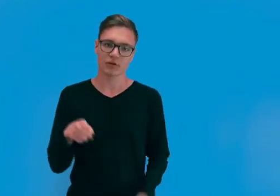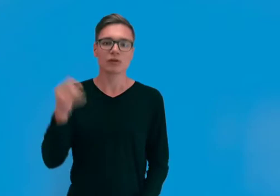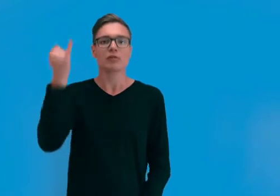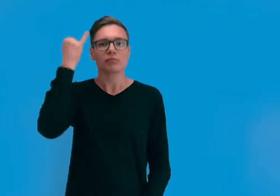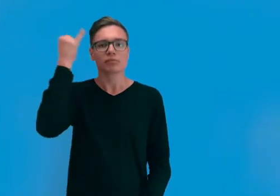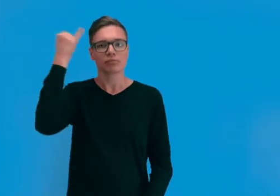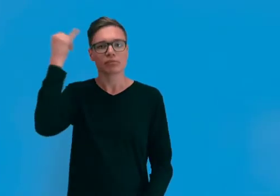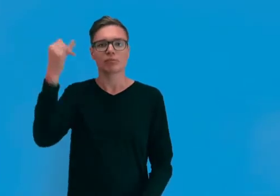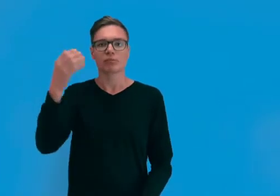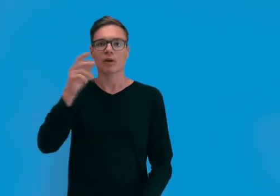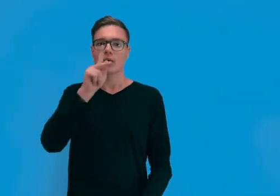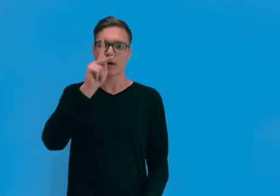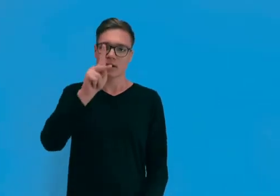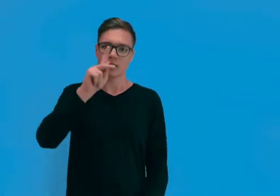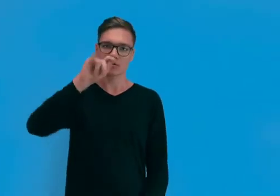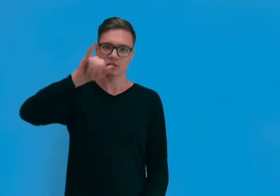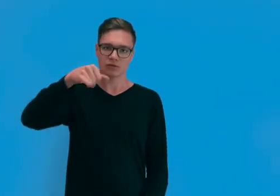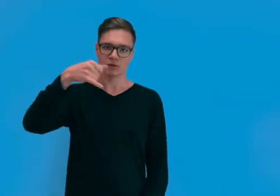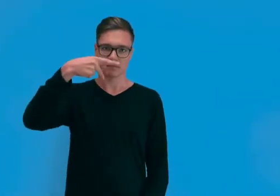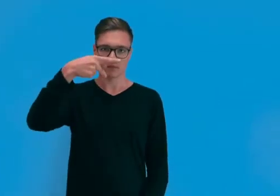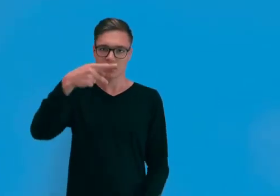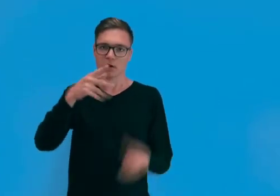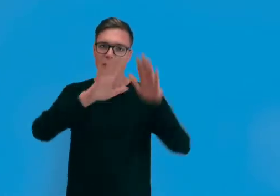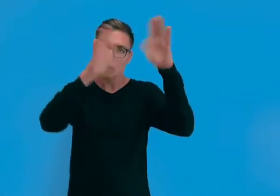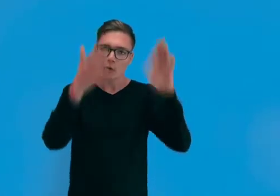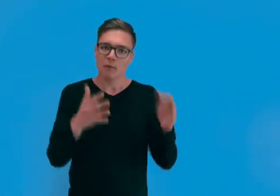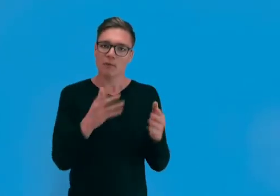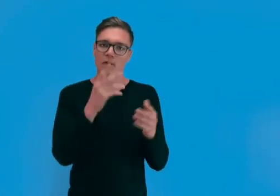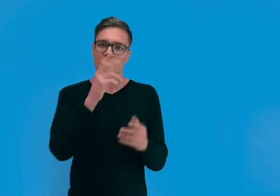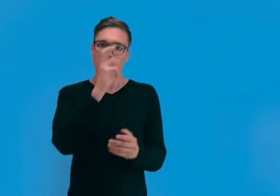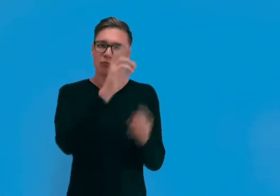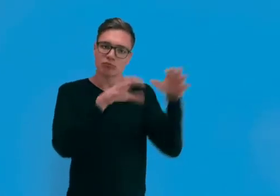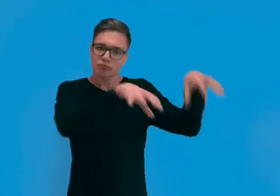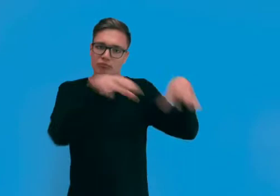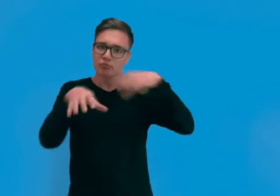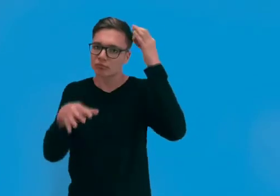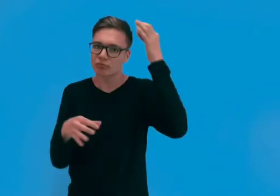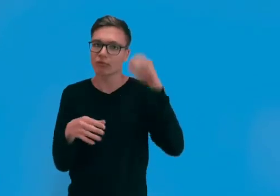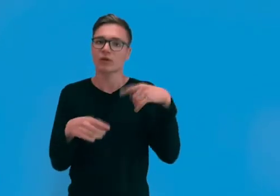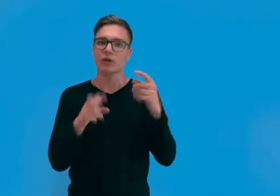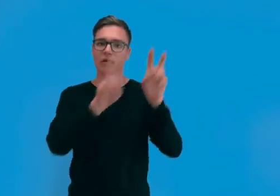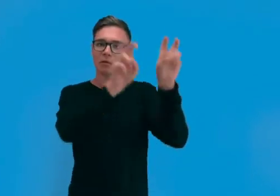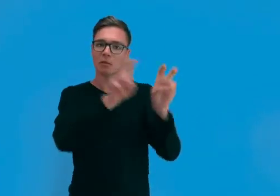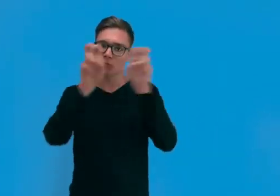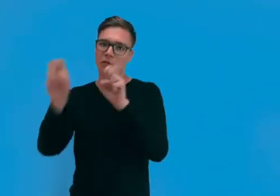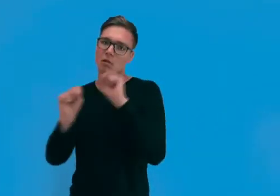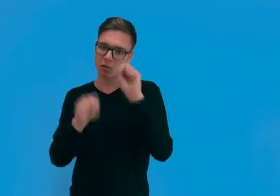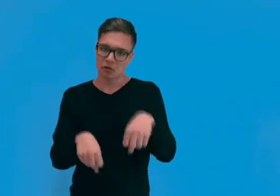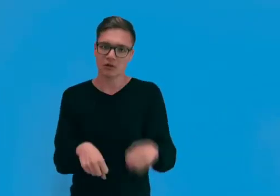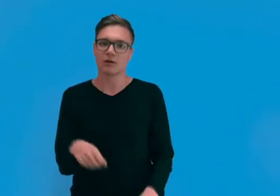The idea of setting up the letters K, J, and P in the form of sculptures as seating